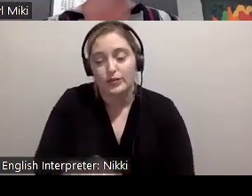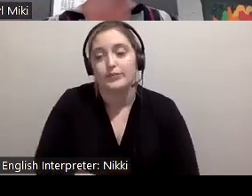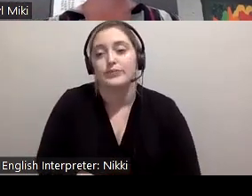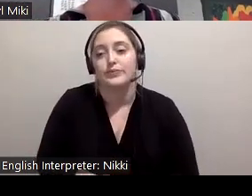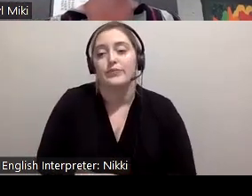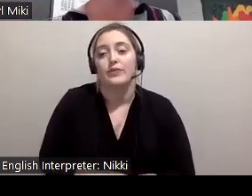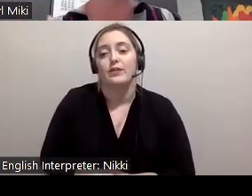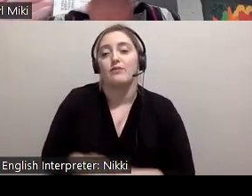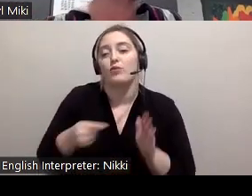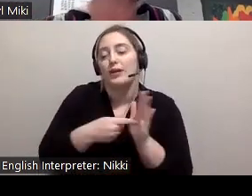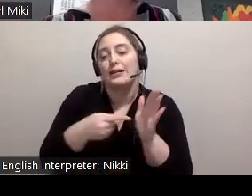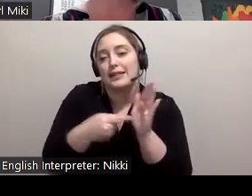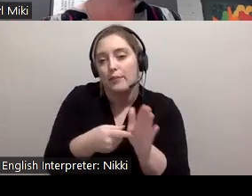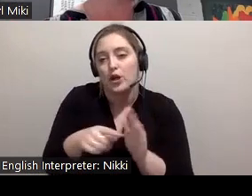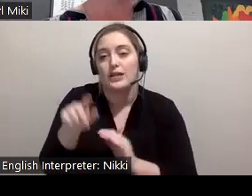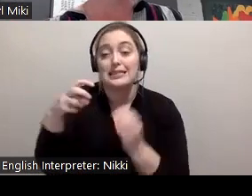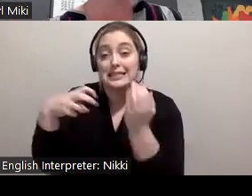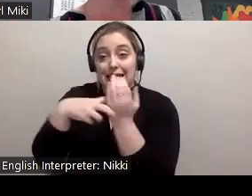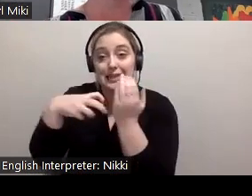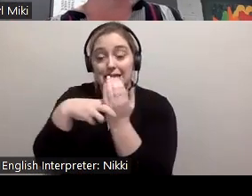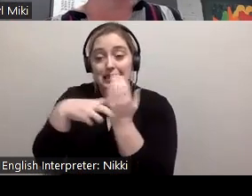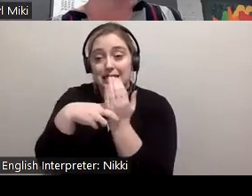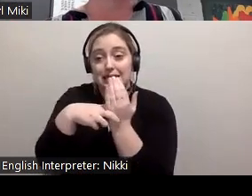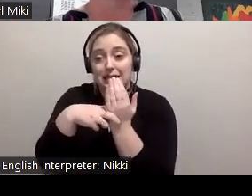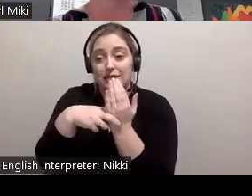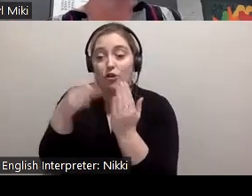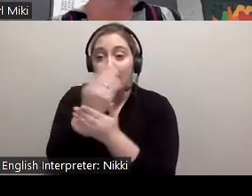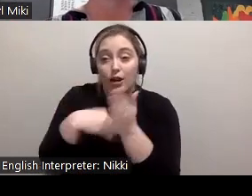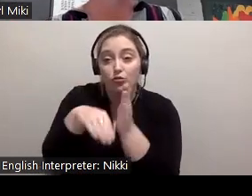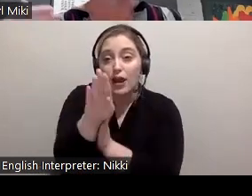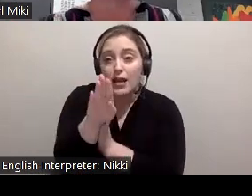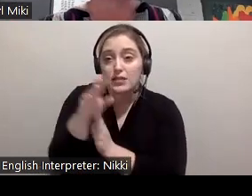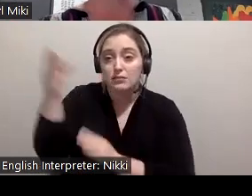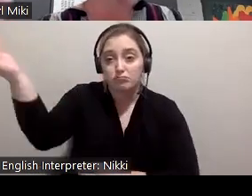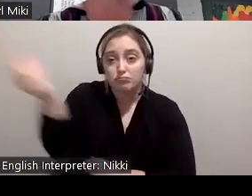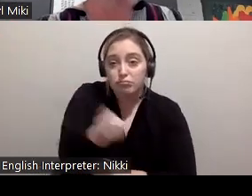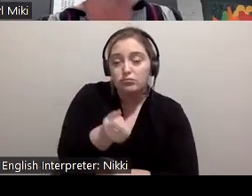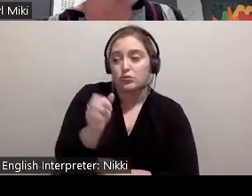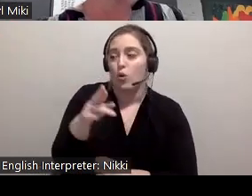have revenue from ticket sales or or donations things like